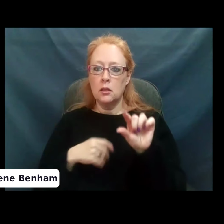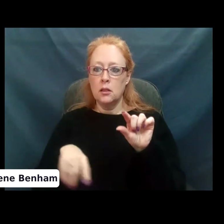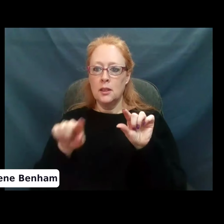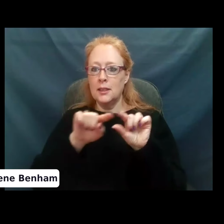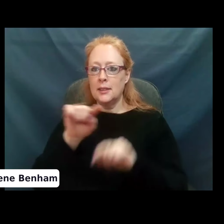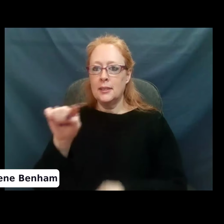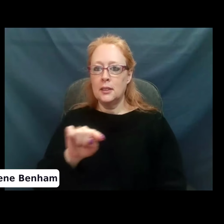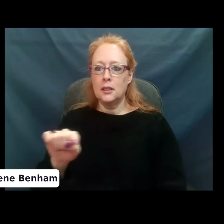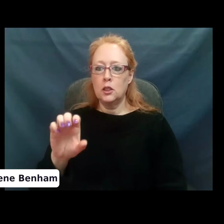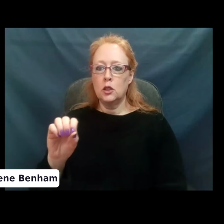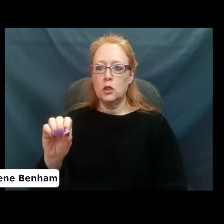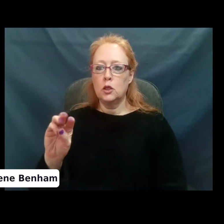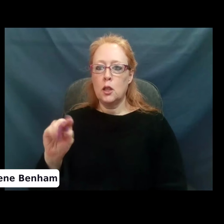What I'm holding up is just a number of six sided dooisz of different clorsz.